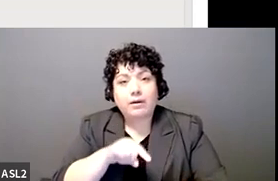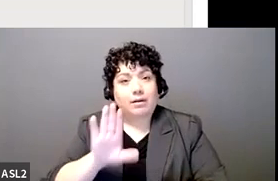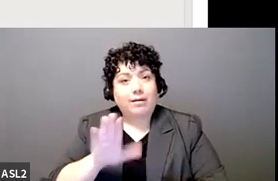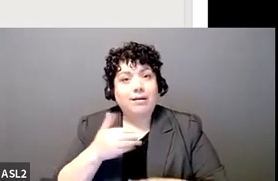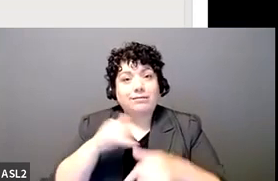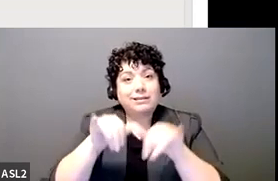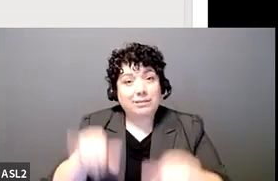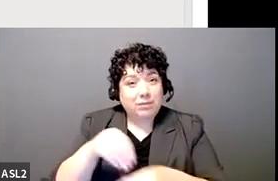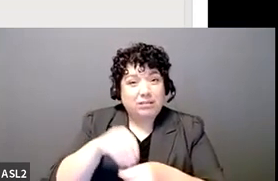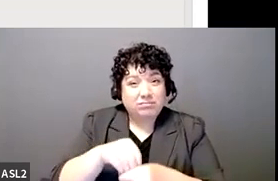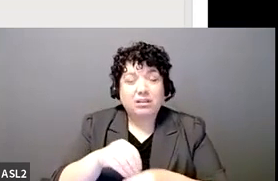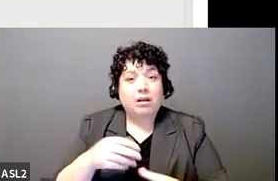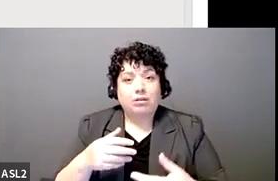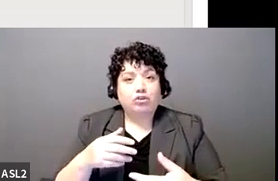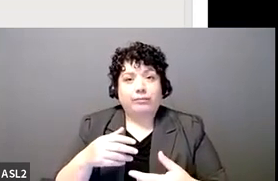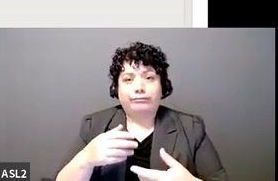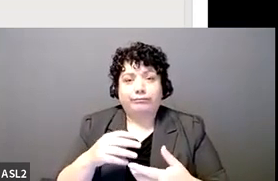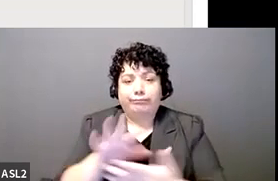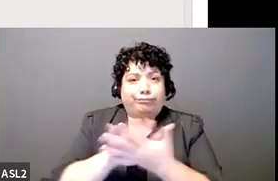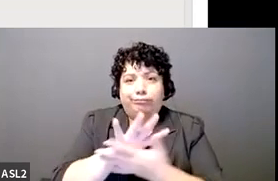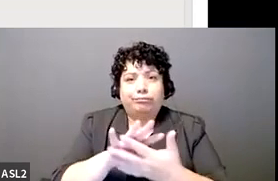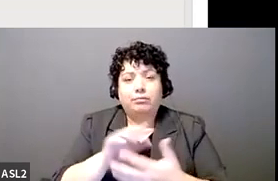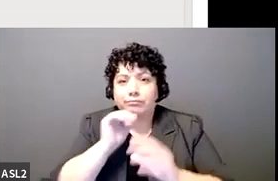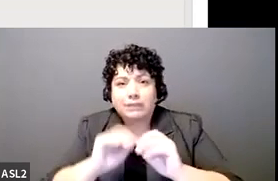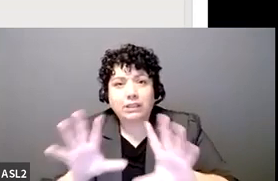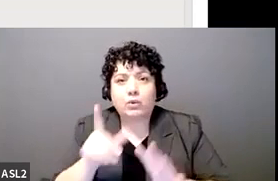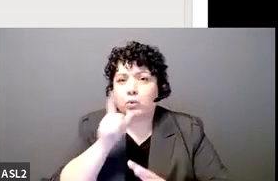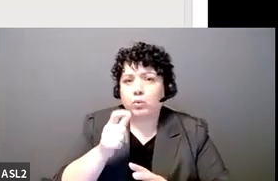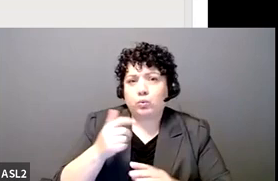and who is responsible so in sharing these three community-based approaches I think it's